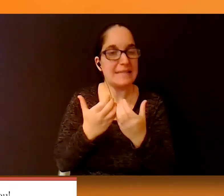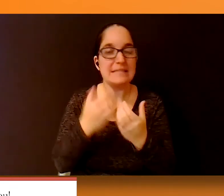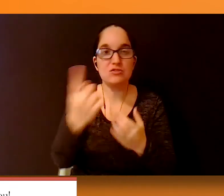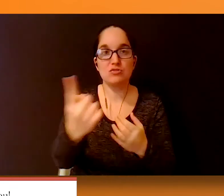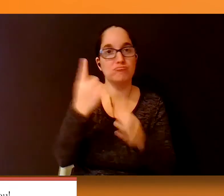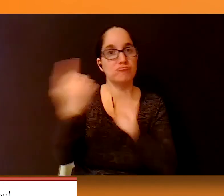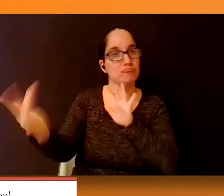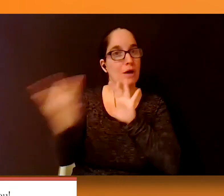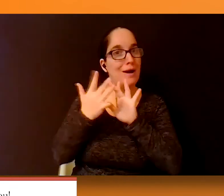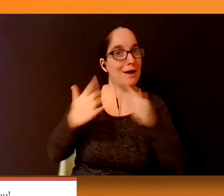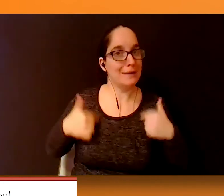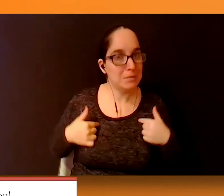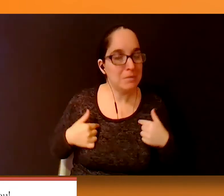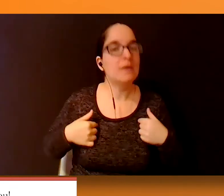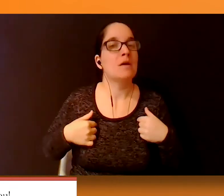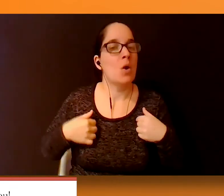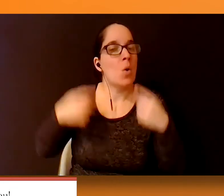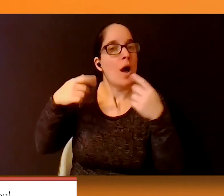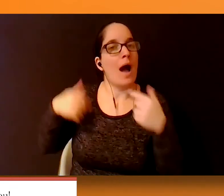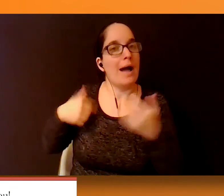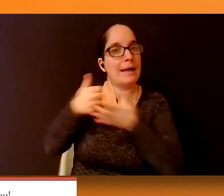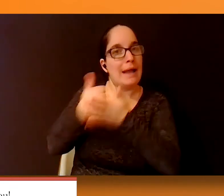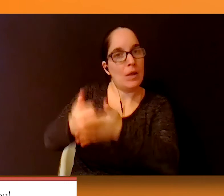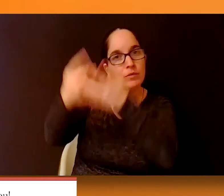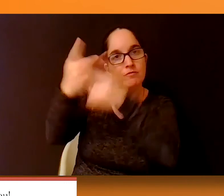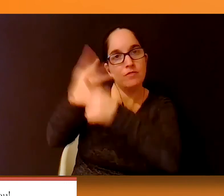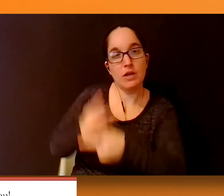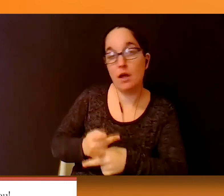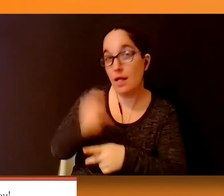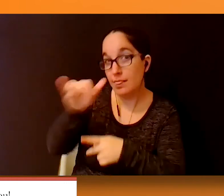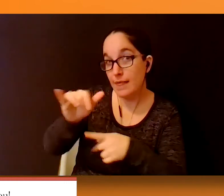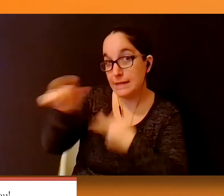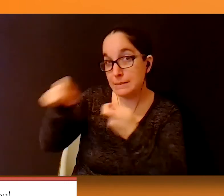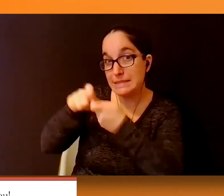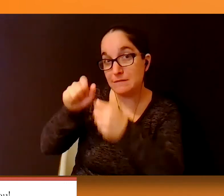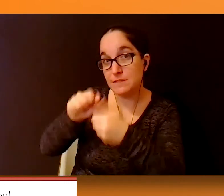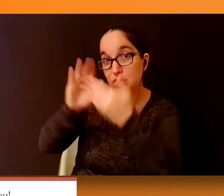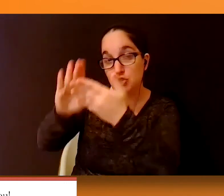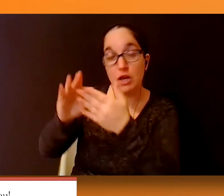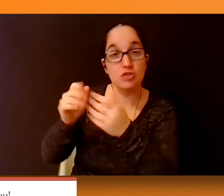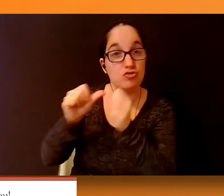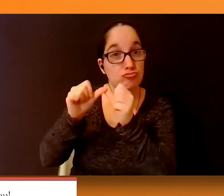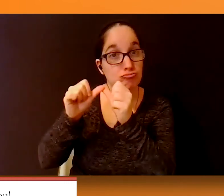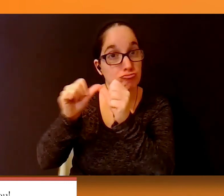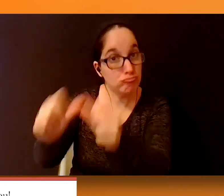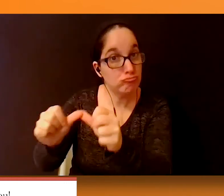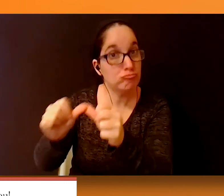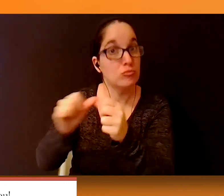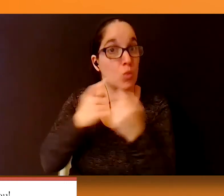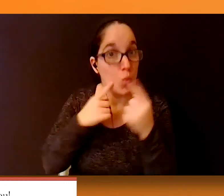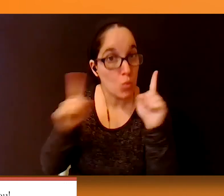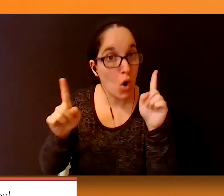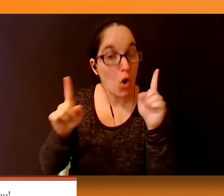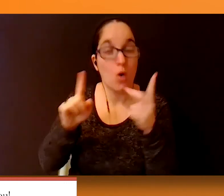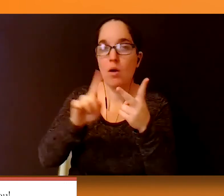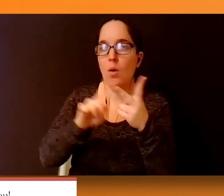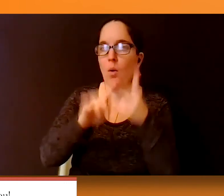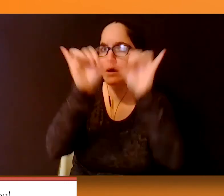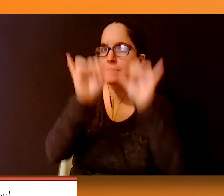We'll work out how it could be fit to your classroom. So, this strategy, and then how can we measure outcomes off of it?